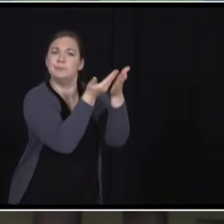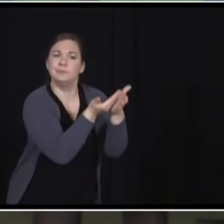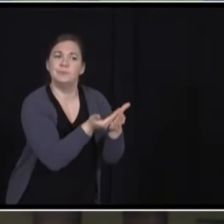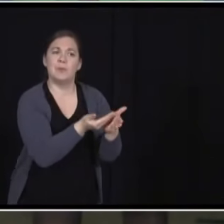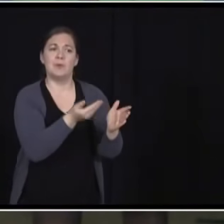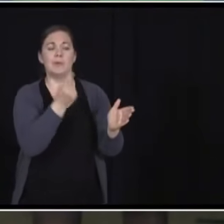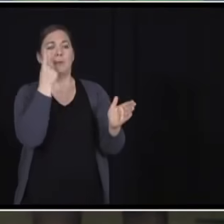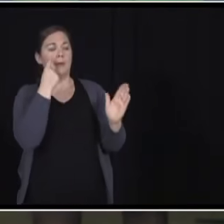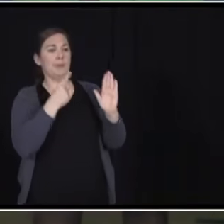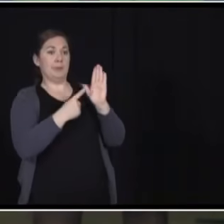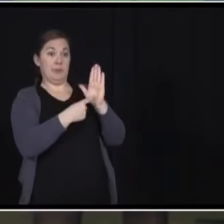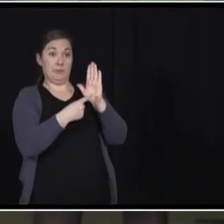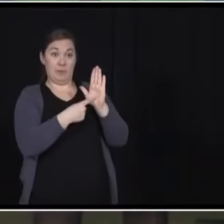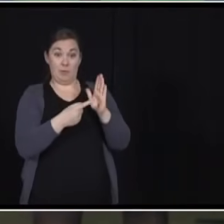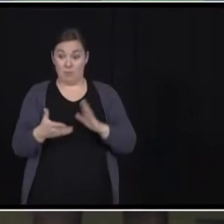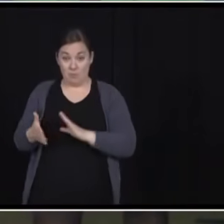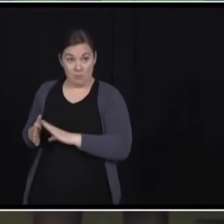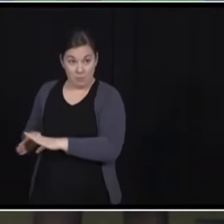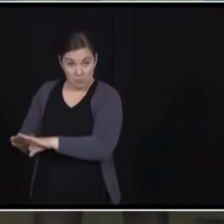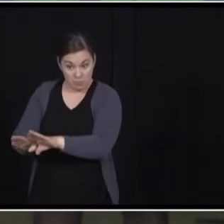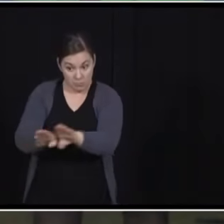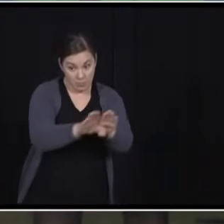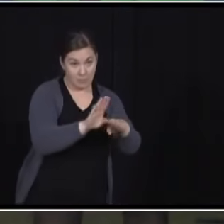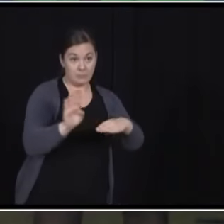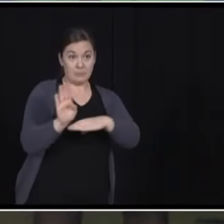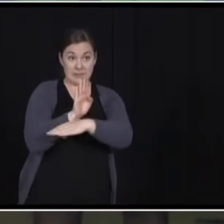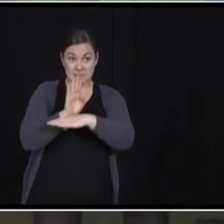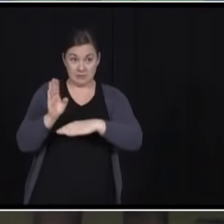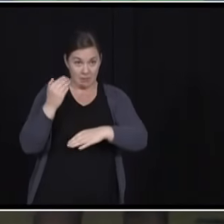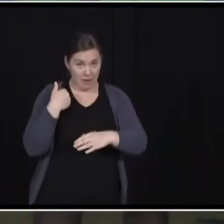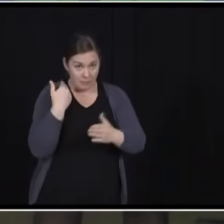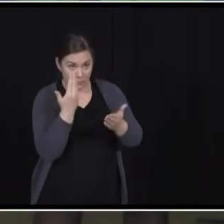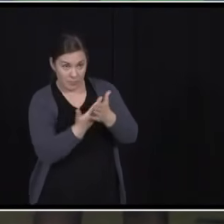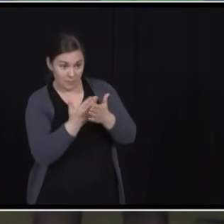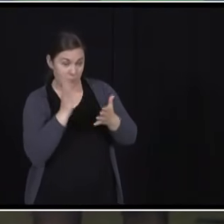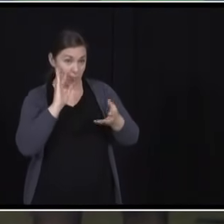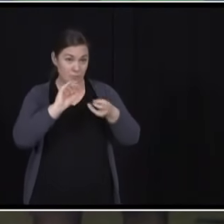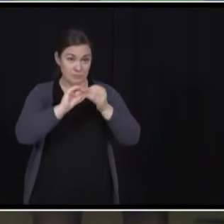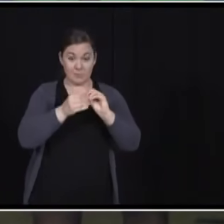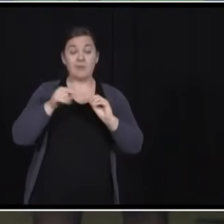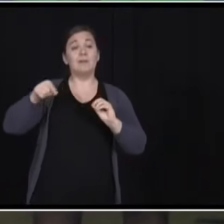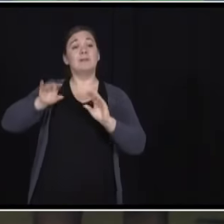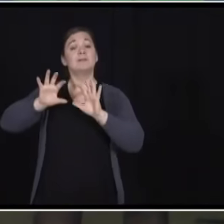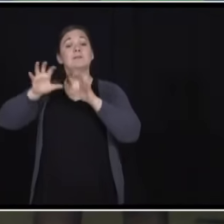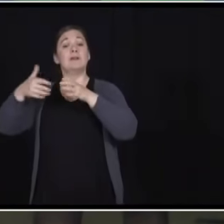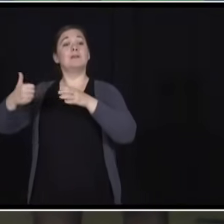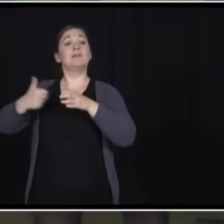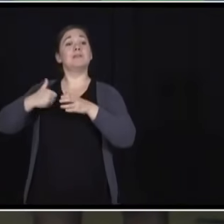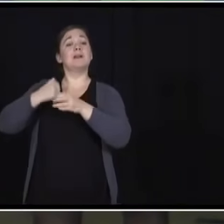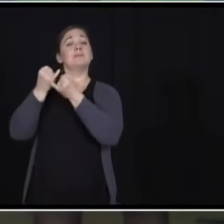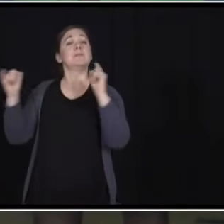business of. And you may want to flip this to the doctor but what is the data?